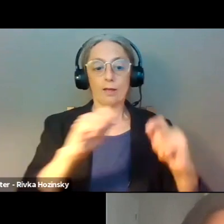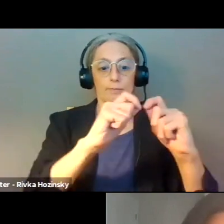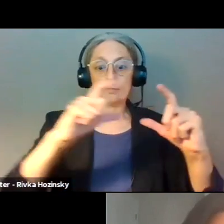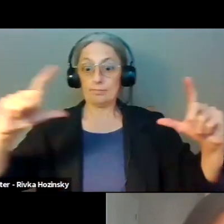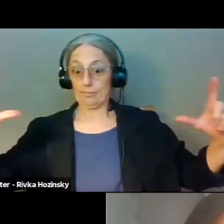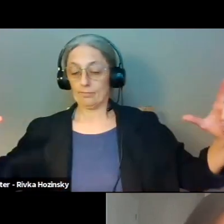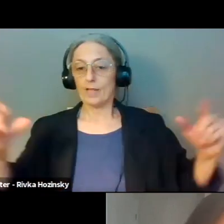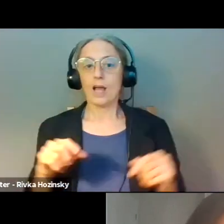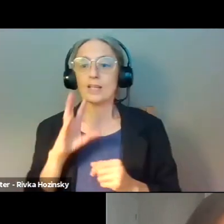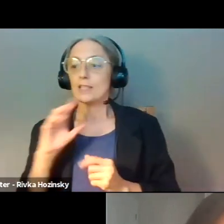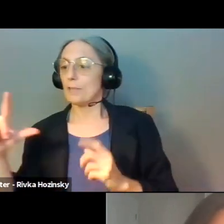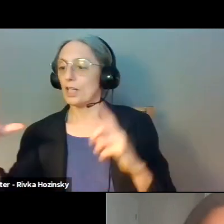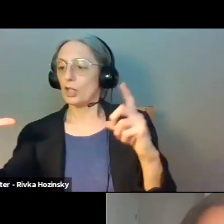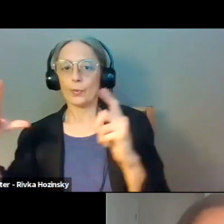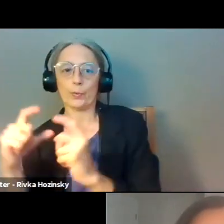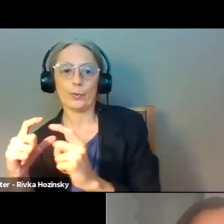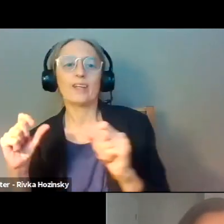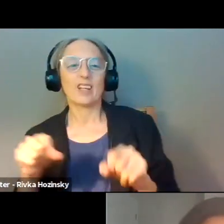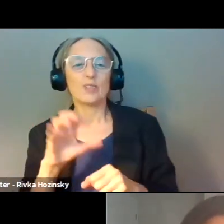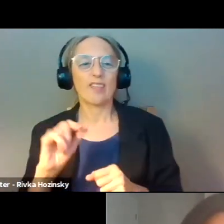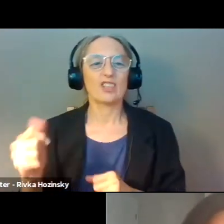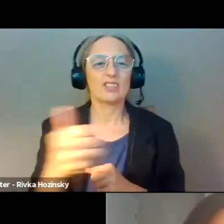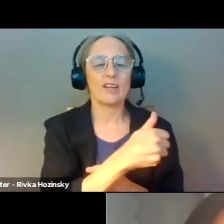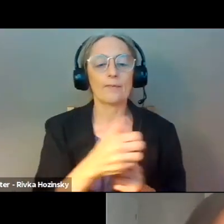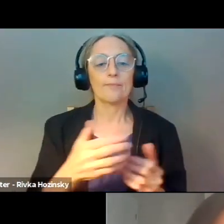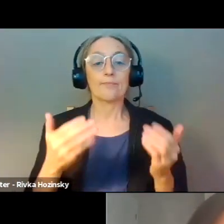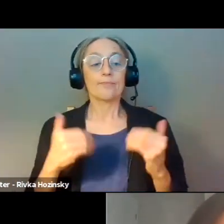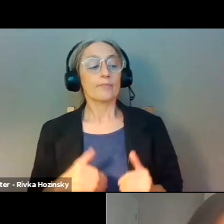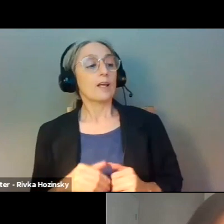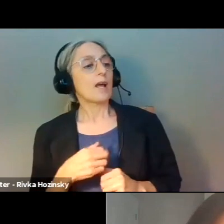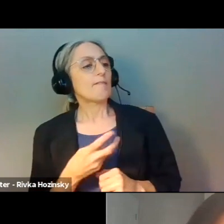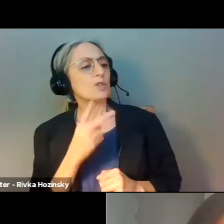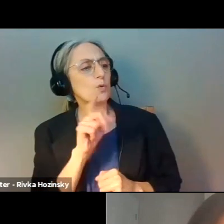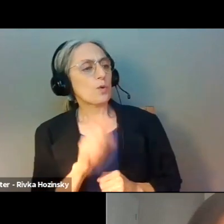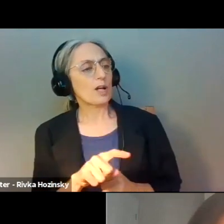[Andy] This is a combo of two questions, do you have any tips for finding ASL interpreters